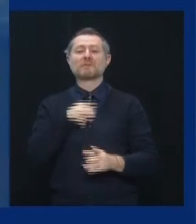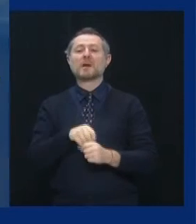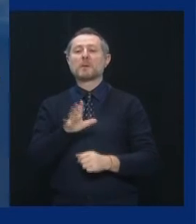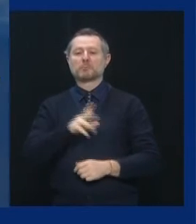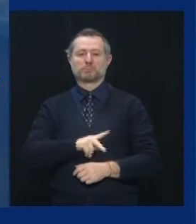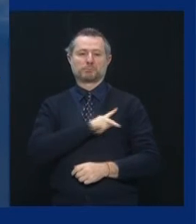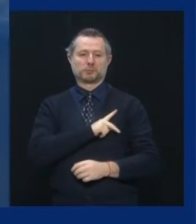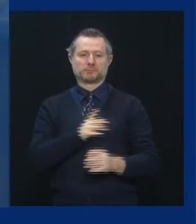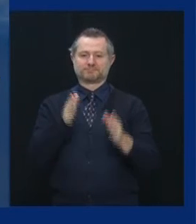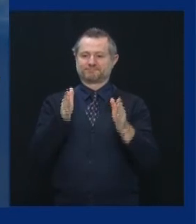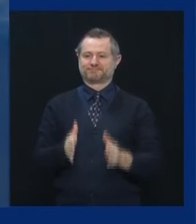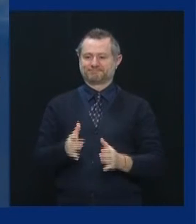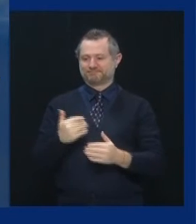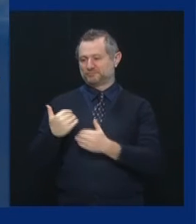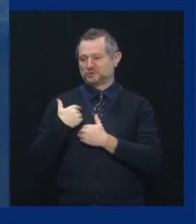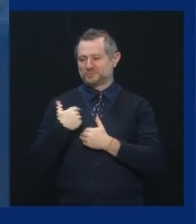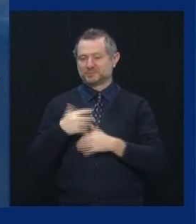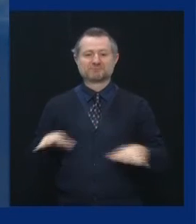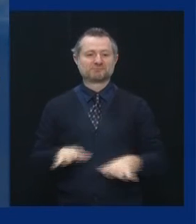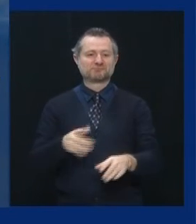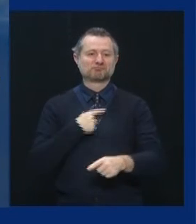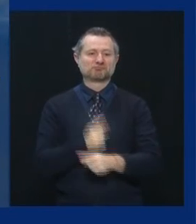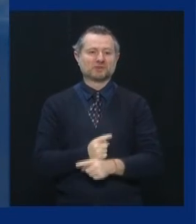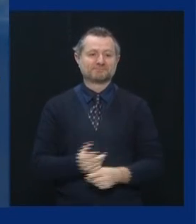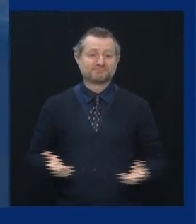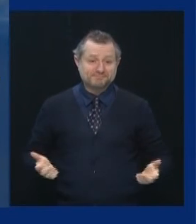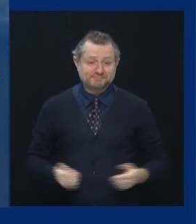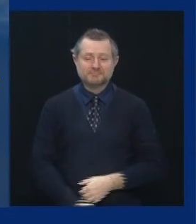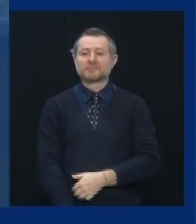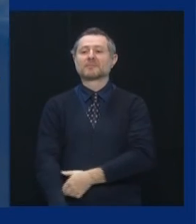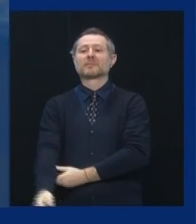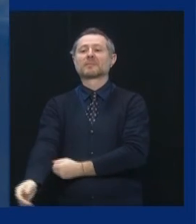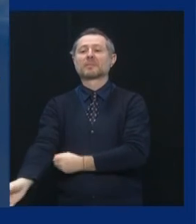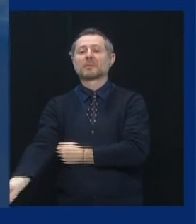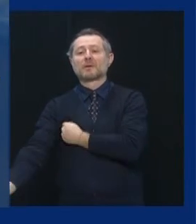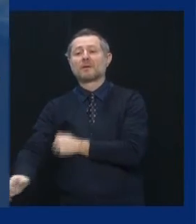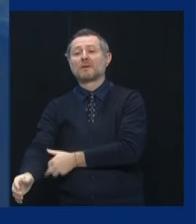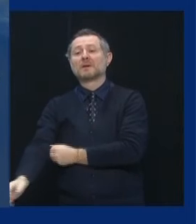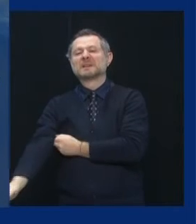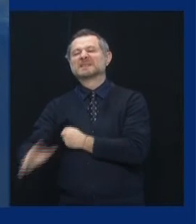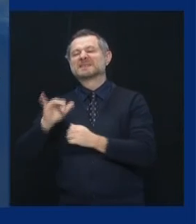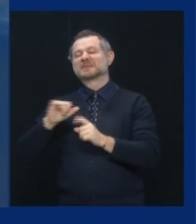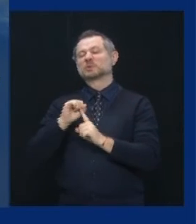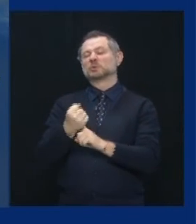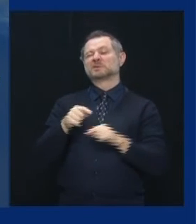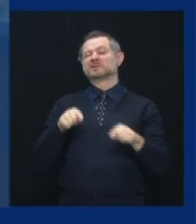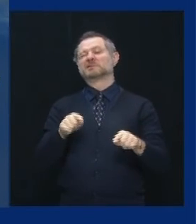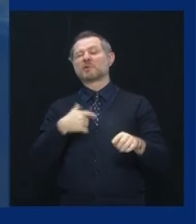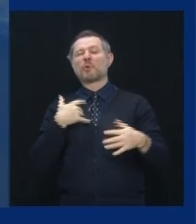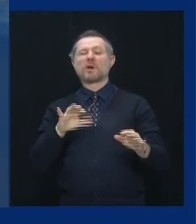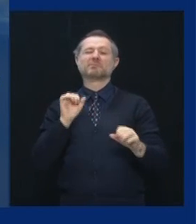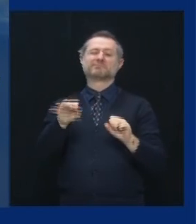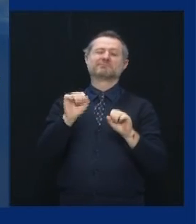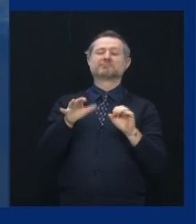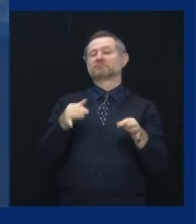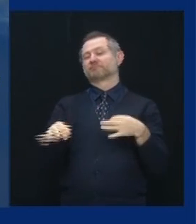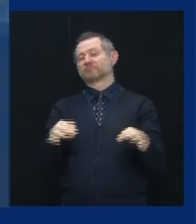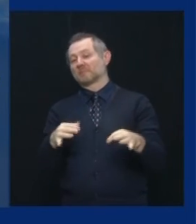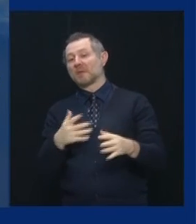IT IS NOT ABOUT GOVERNMENT.